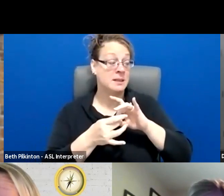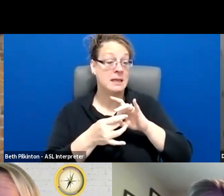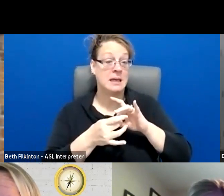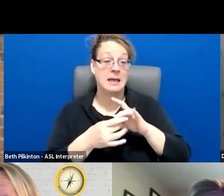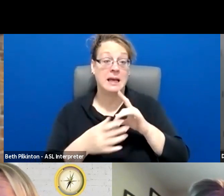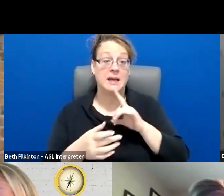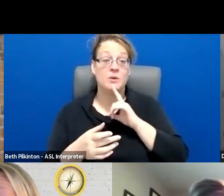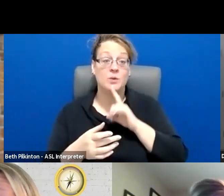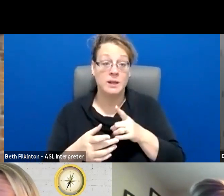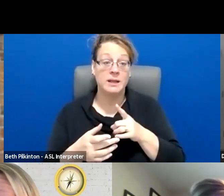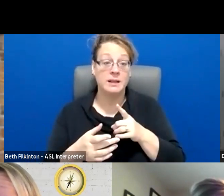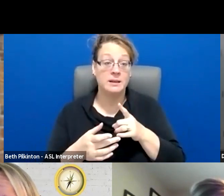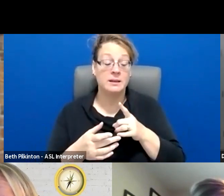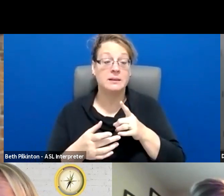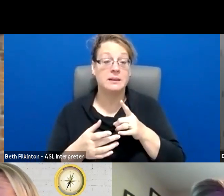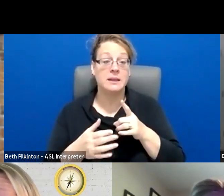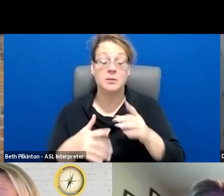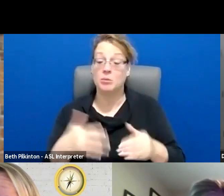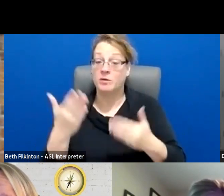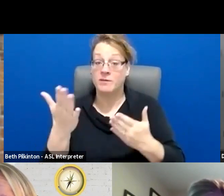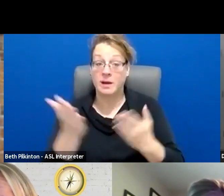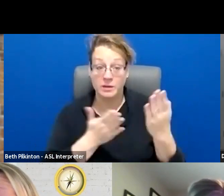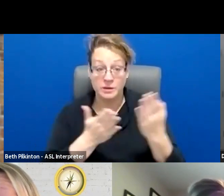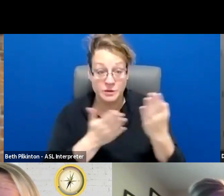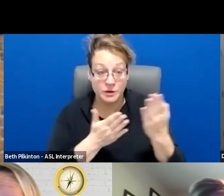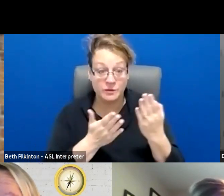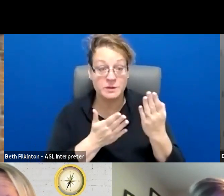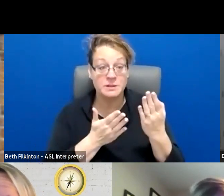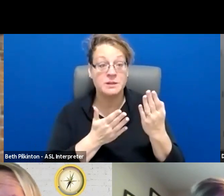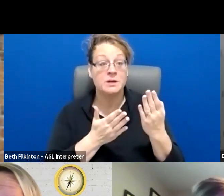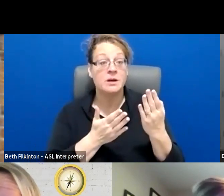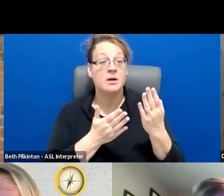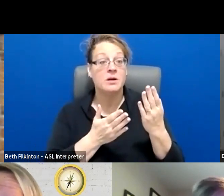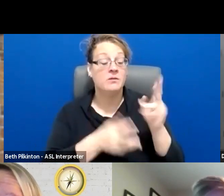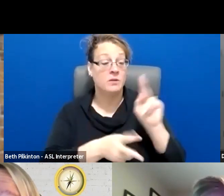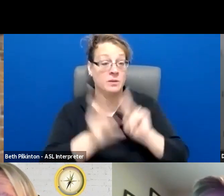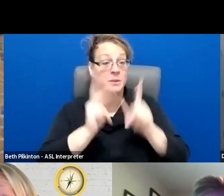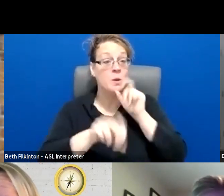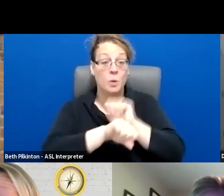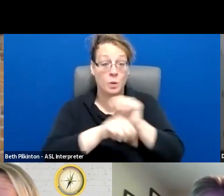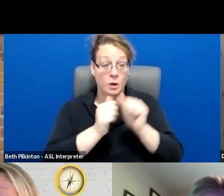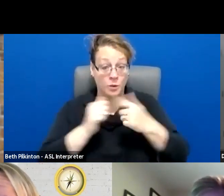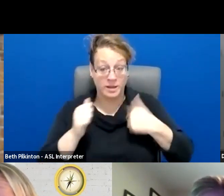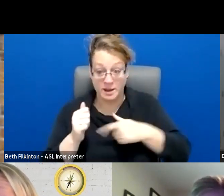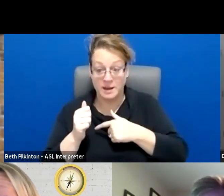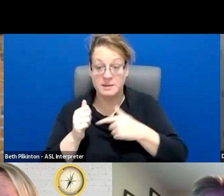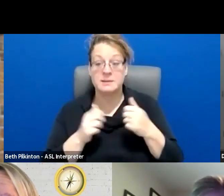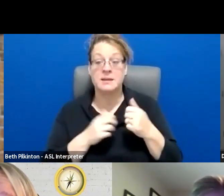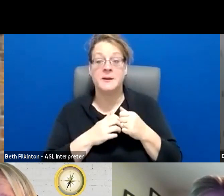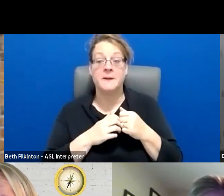So we can build relationships.